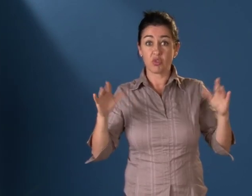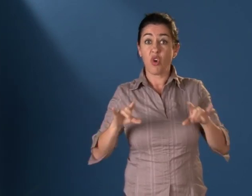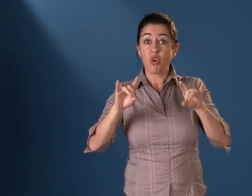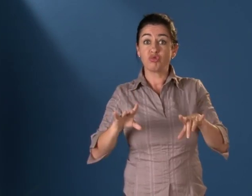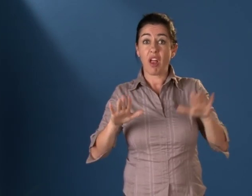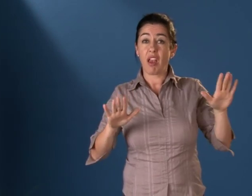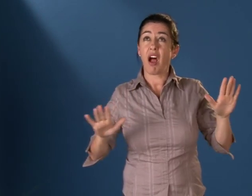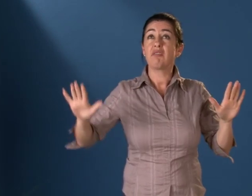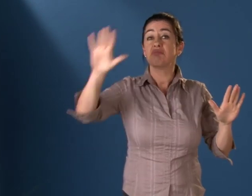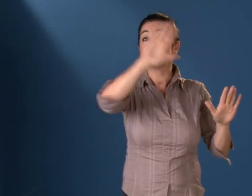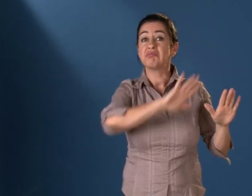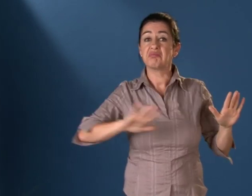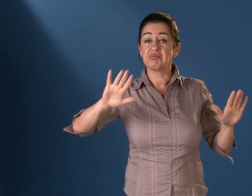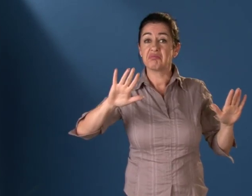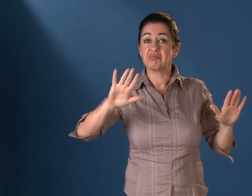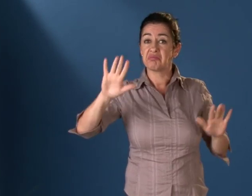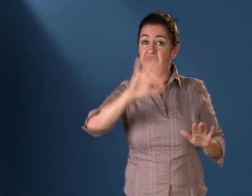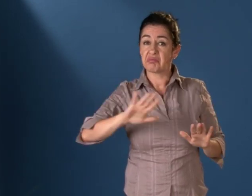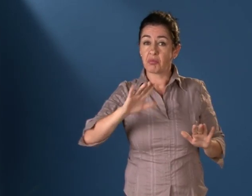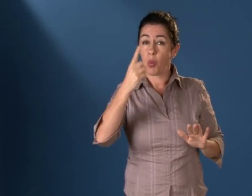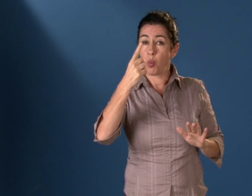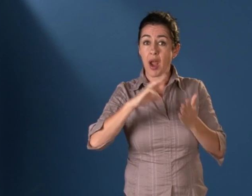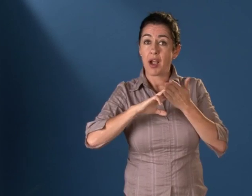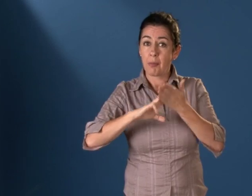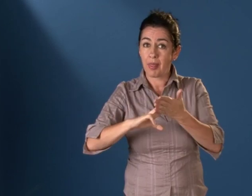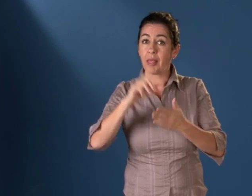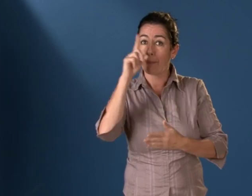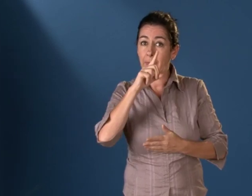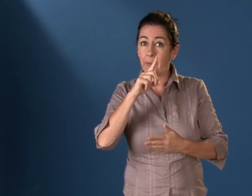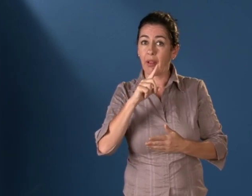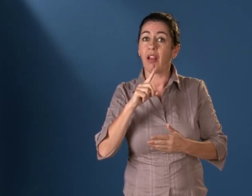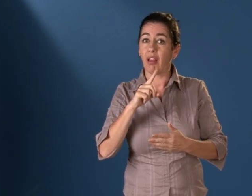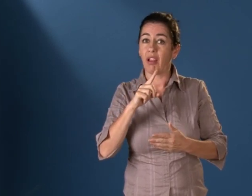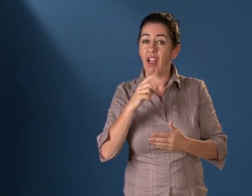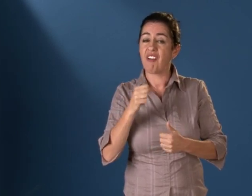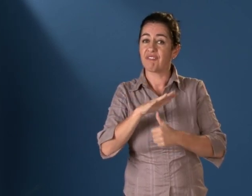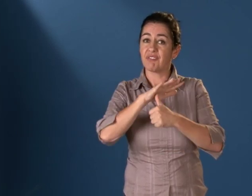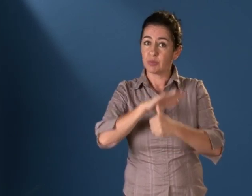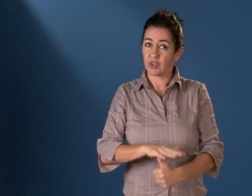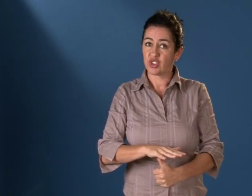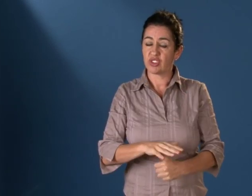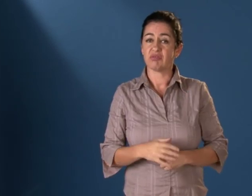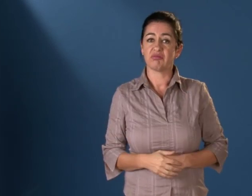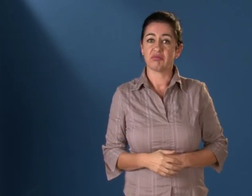1 million adults live with depression. On average, 20% of Australians will experience